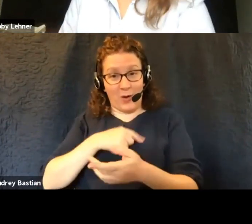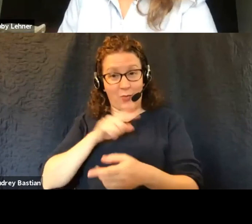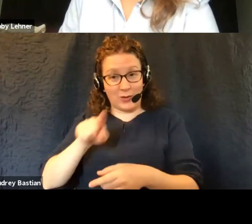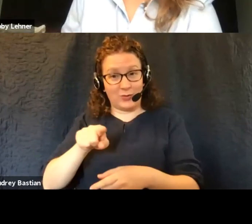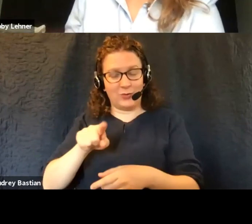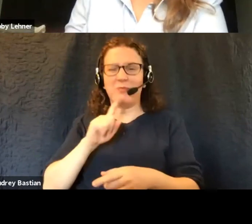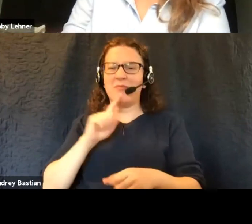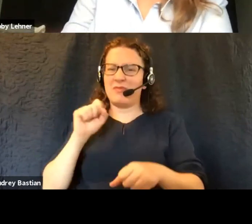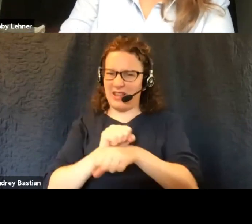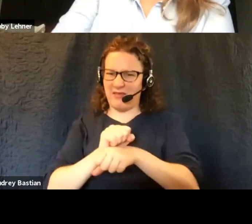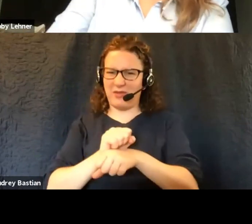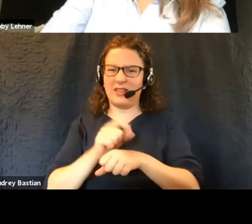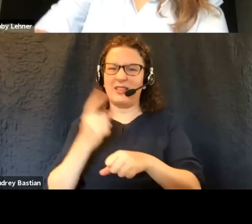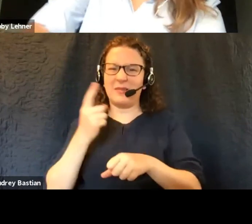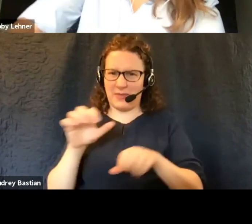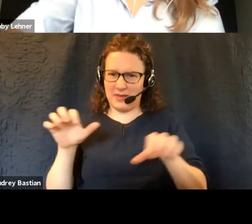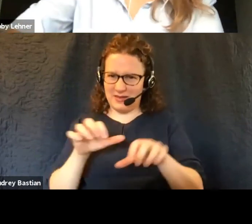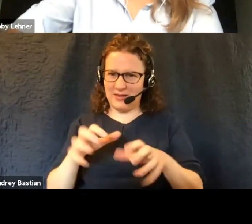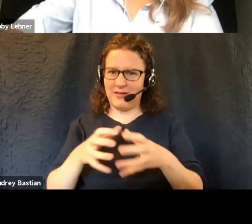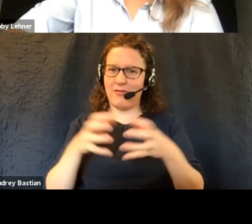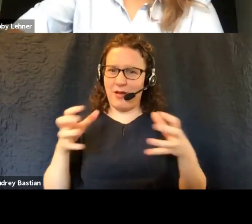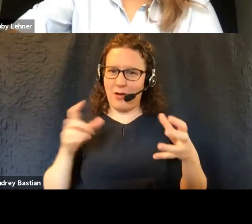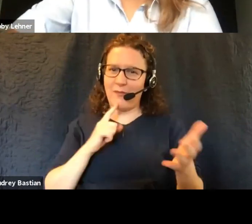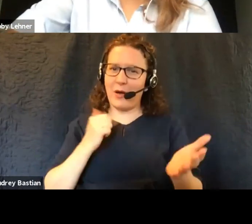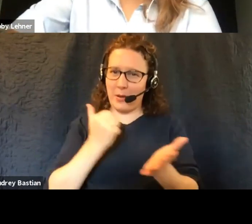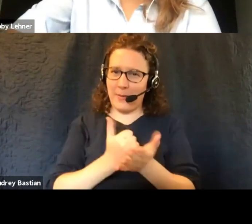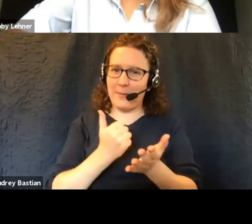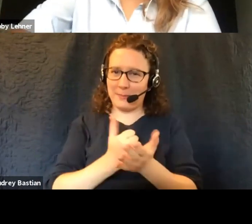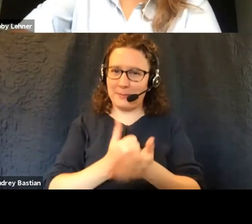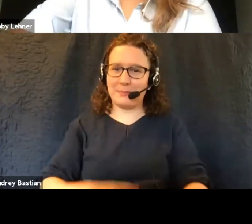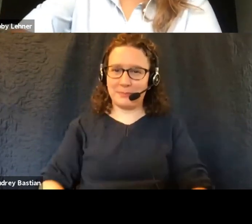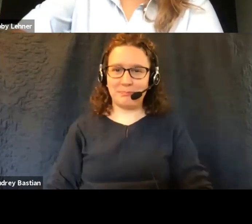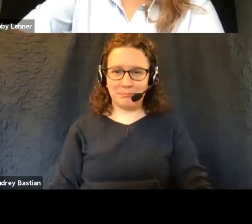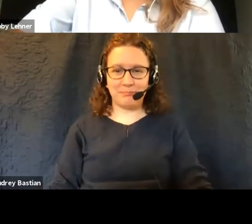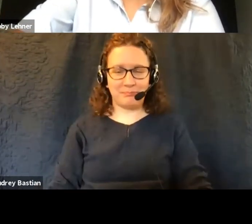did a lot and it did helped me out. Thank you.